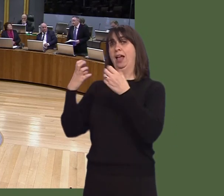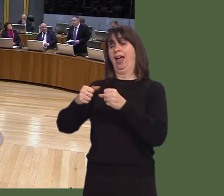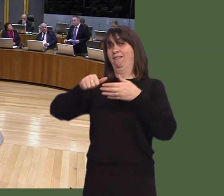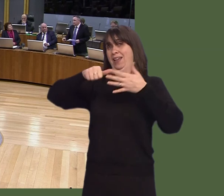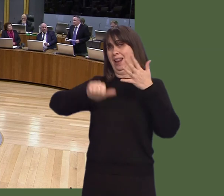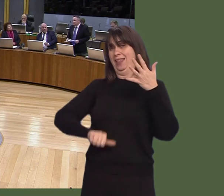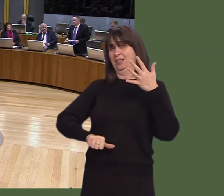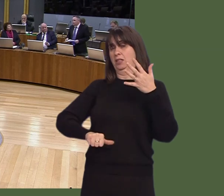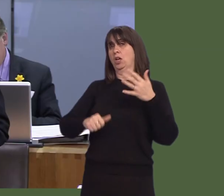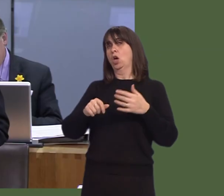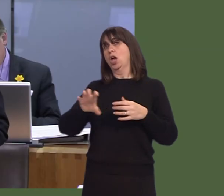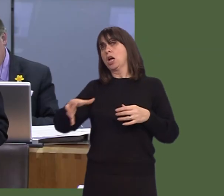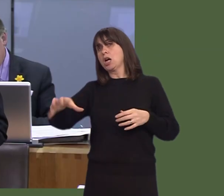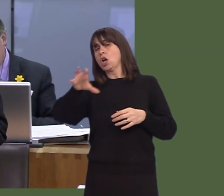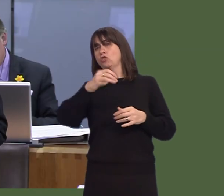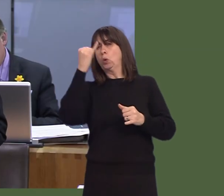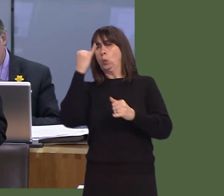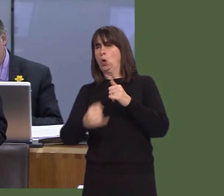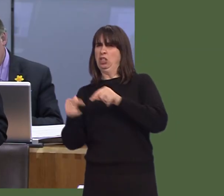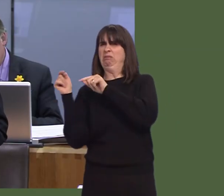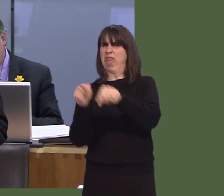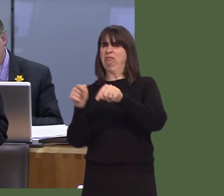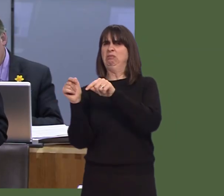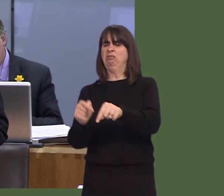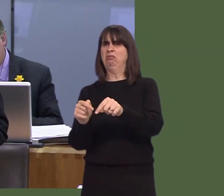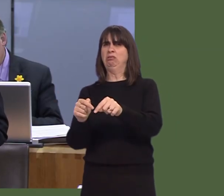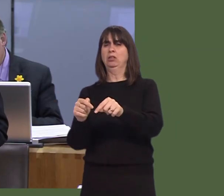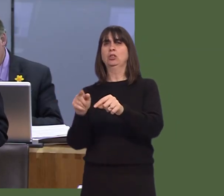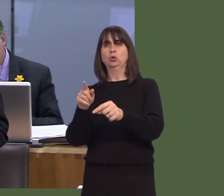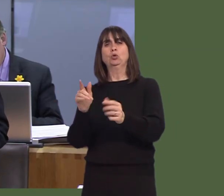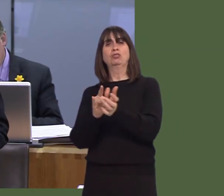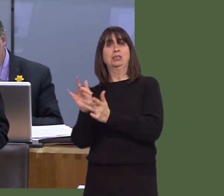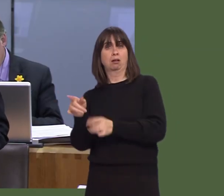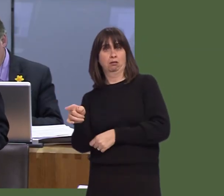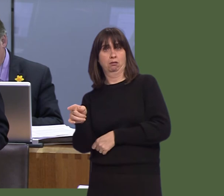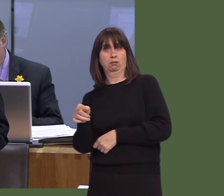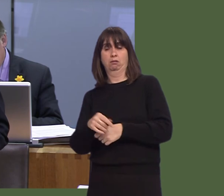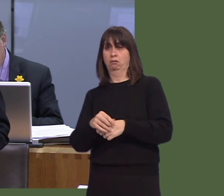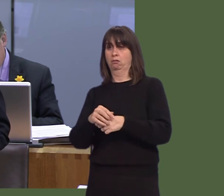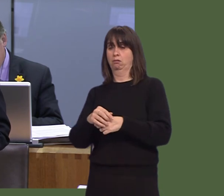A funding envelope for Caerphilly of over £110 million for band B, beginning in 2019,